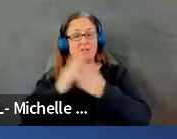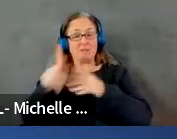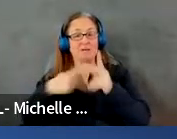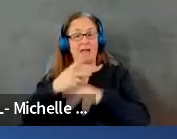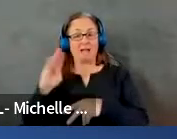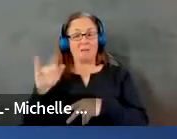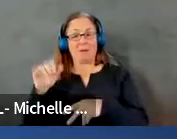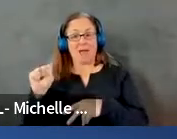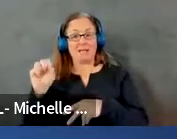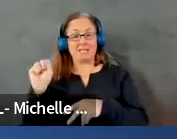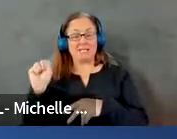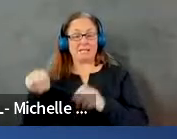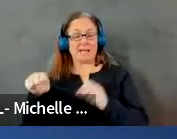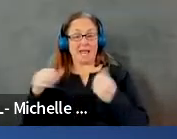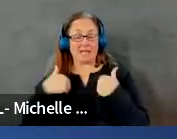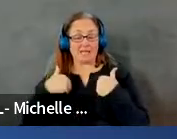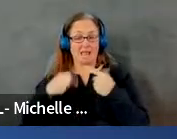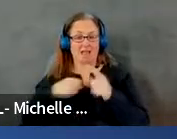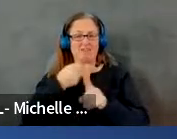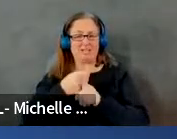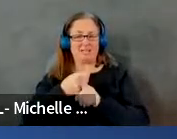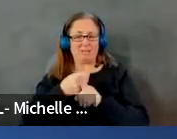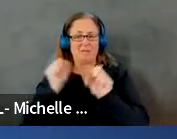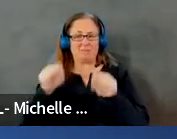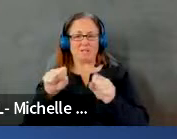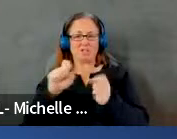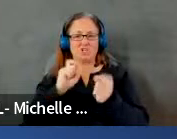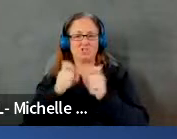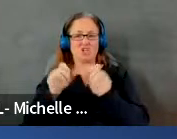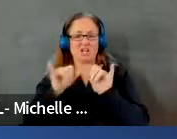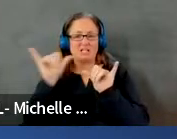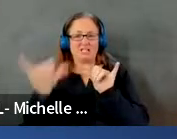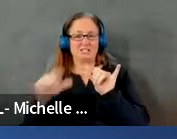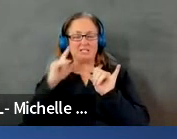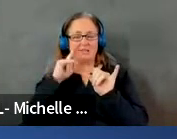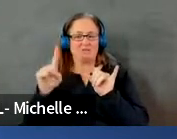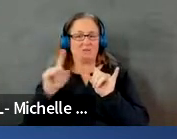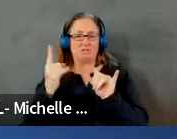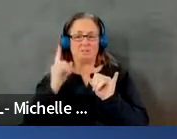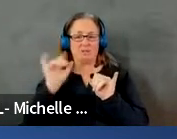can have an impact in potentially changing the system of choice or something like that. We can